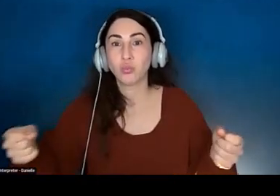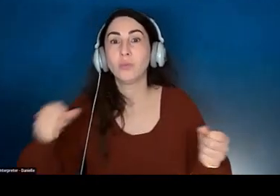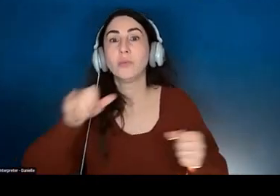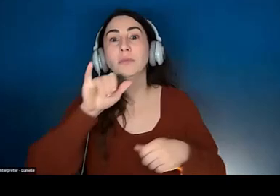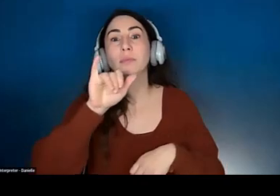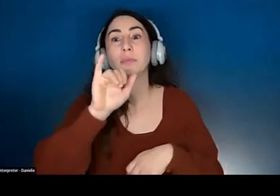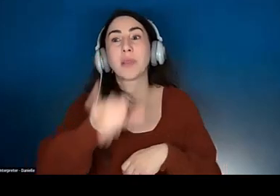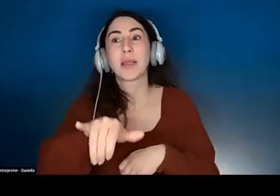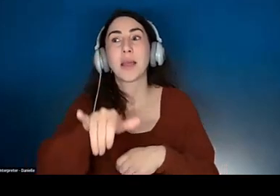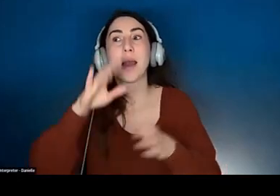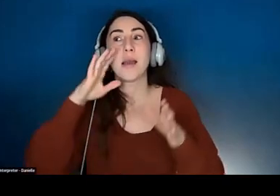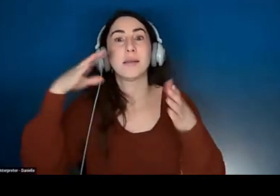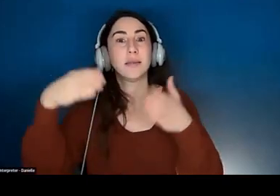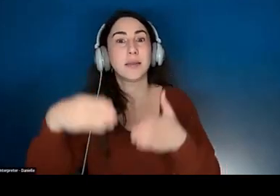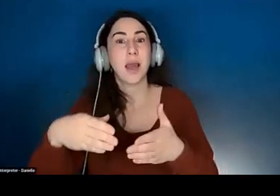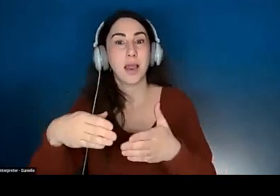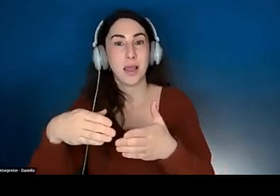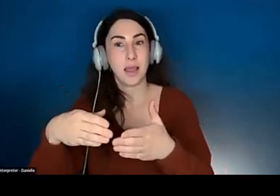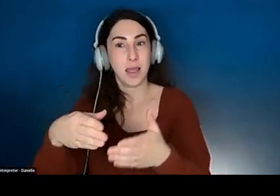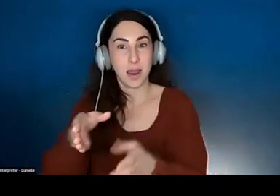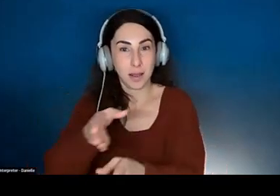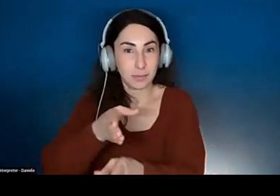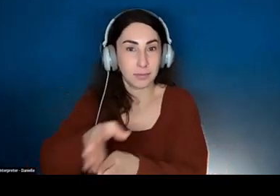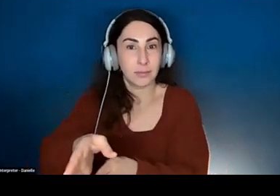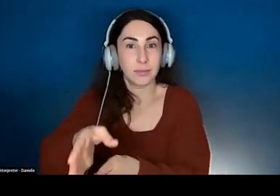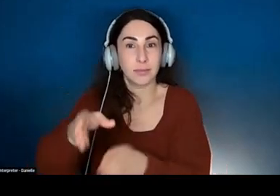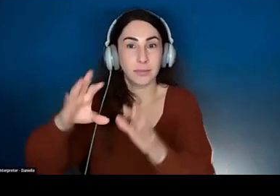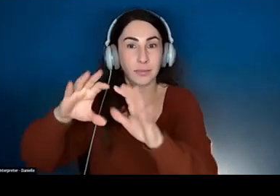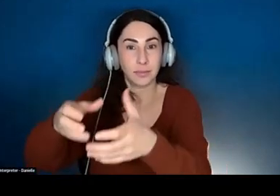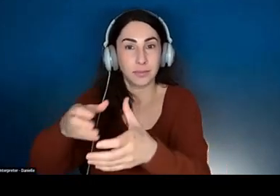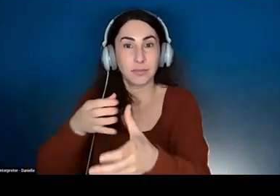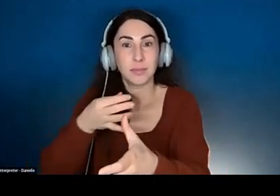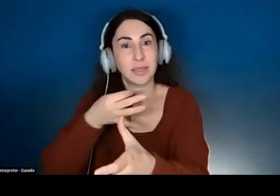transition expertise, if you will, has really played a